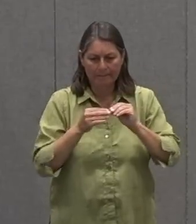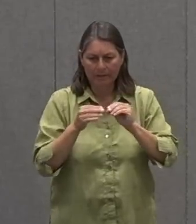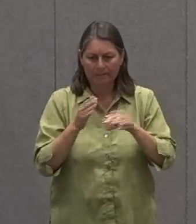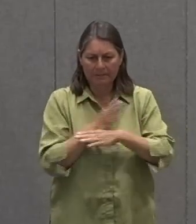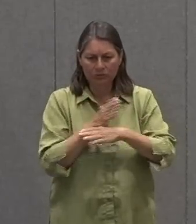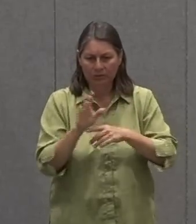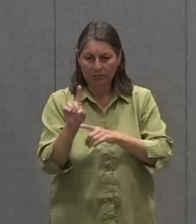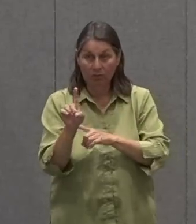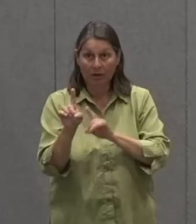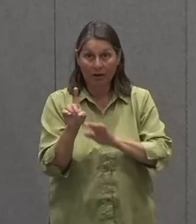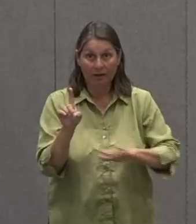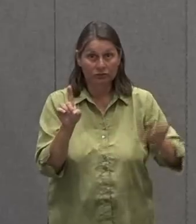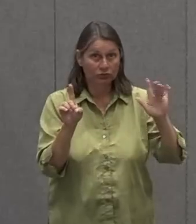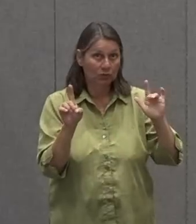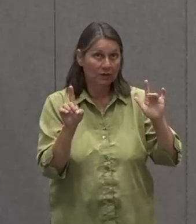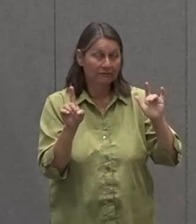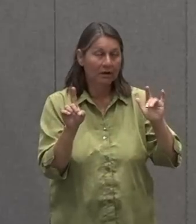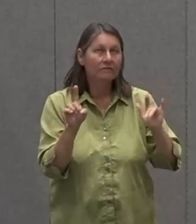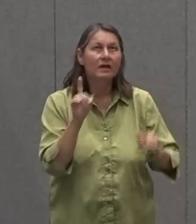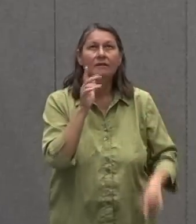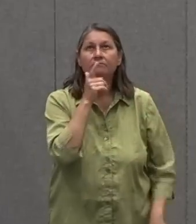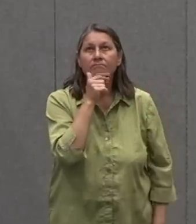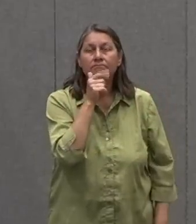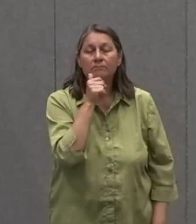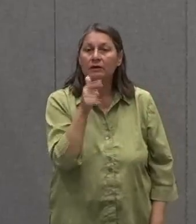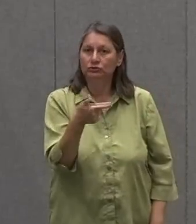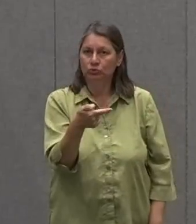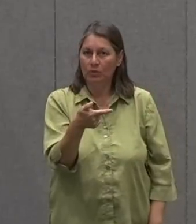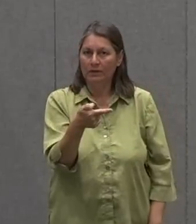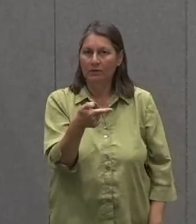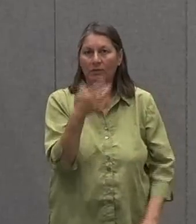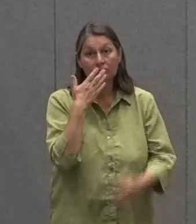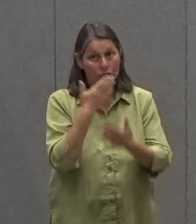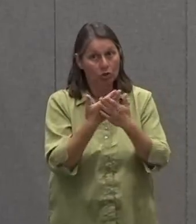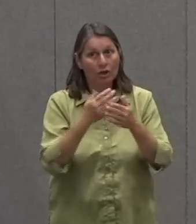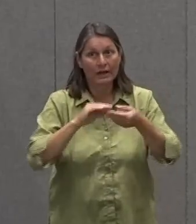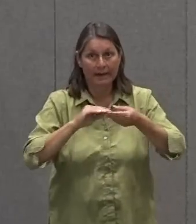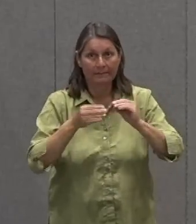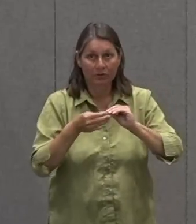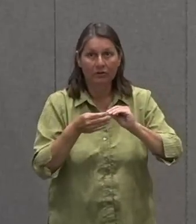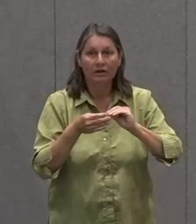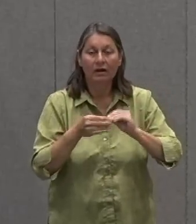Let me think, 21 would be a good number. So I'm gonna start with 21,